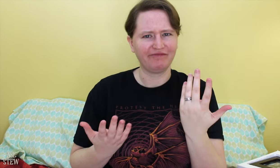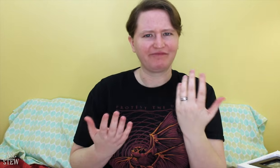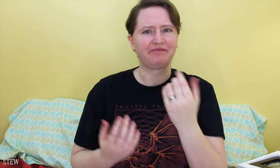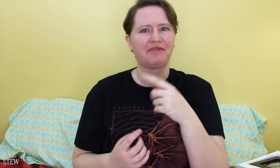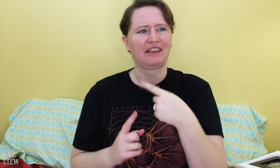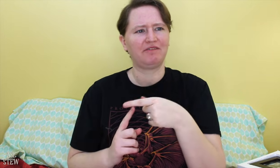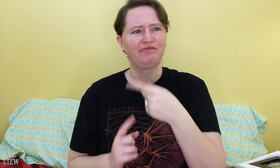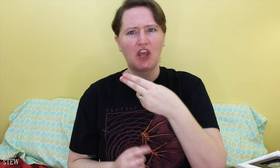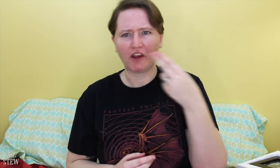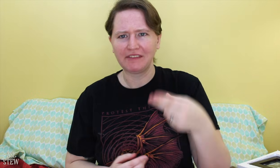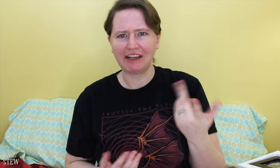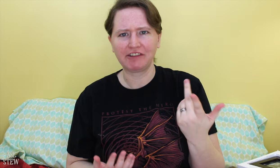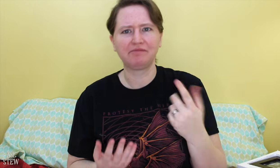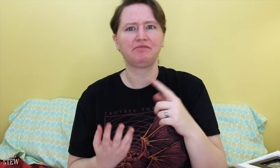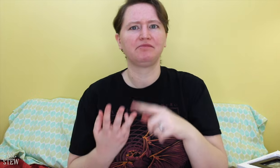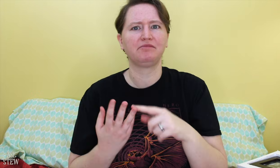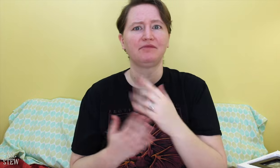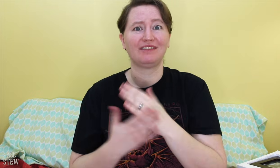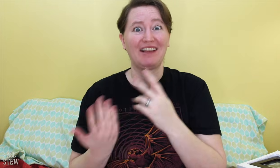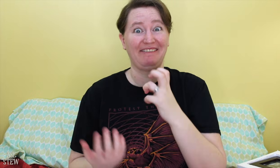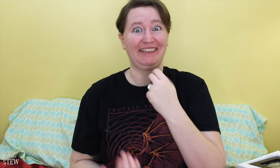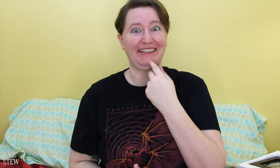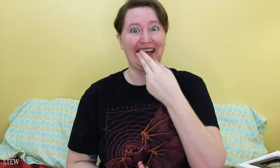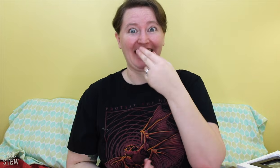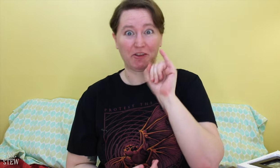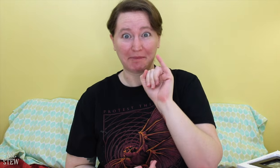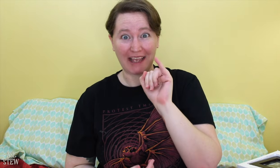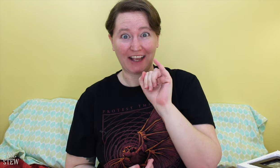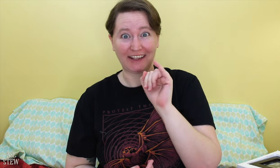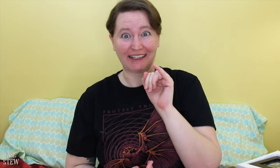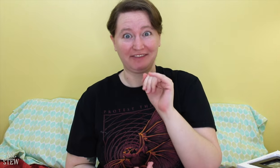a small "d' or "D", or they might see the word hard of hearing,